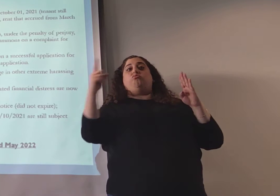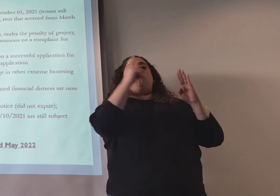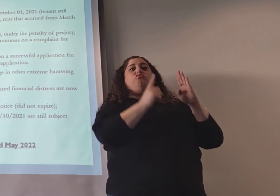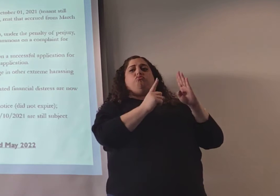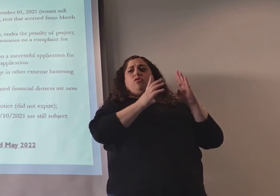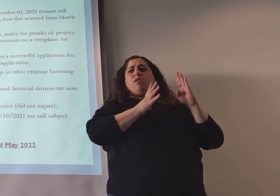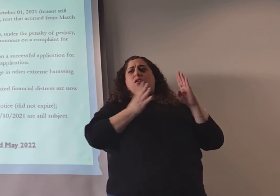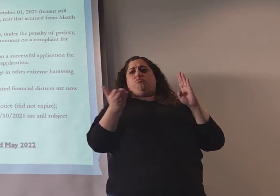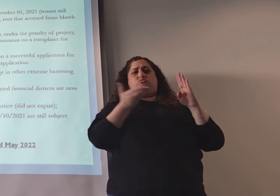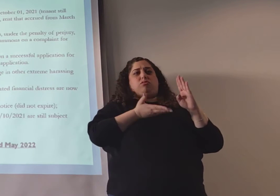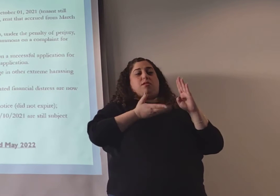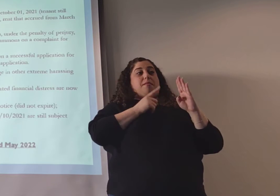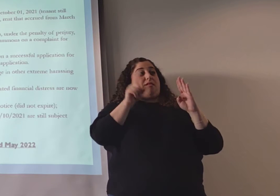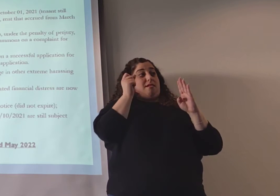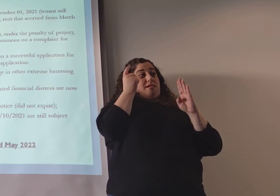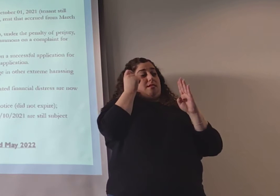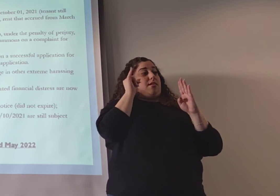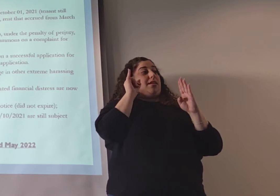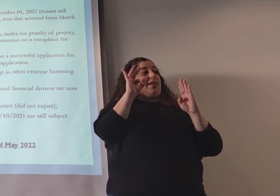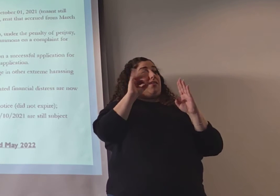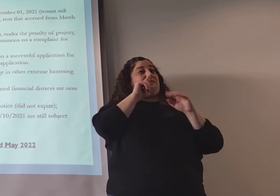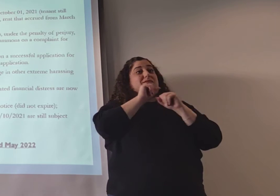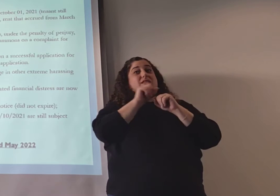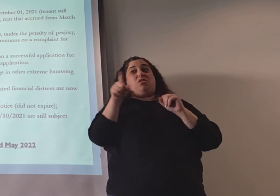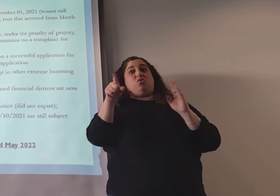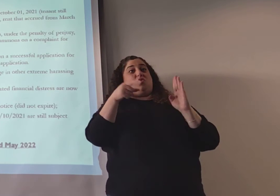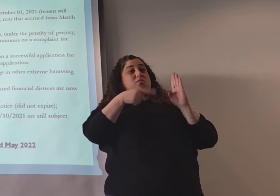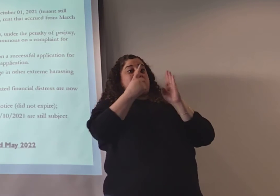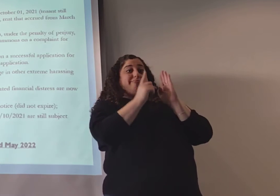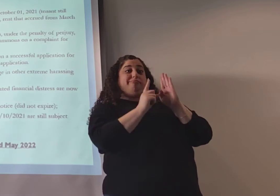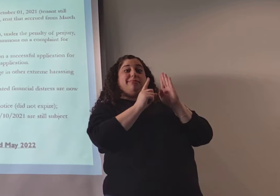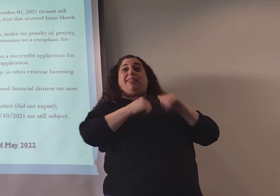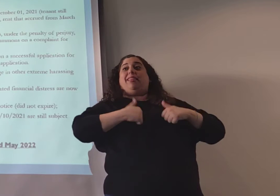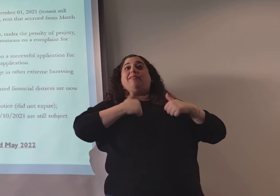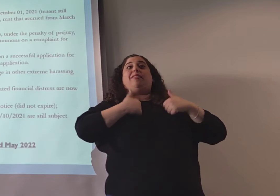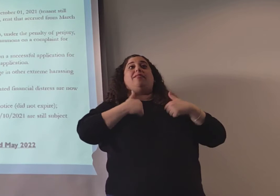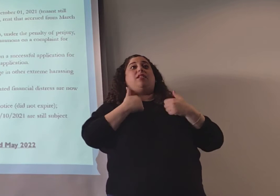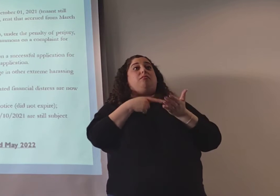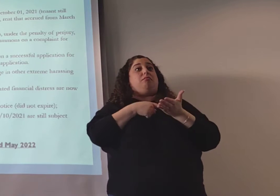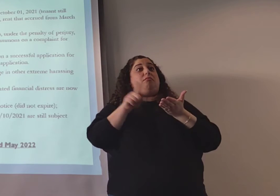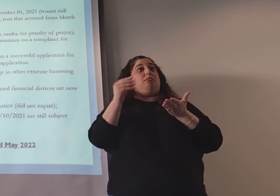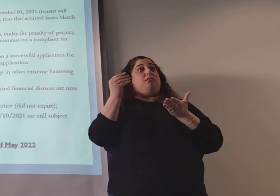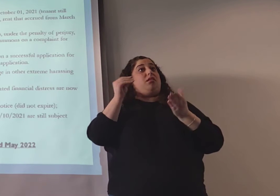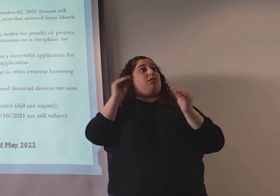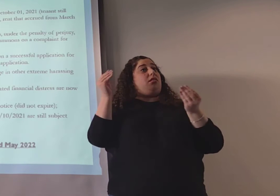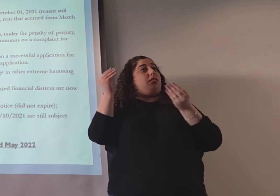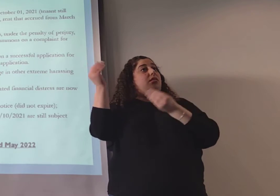to COVID-19 financial distress, the landlords can never find out about that case. It will not be on a credit record.